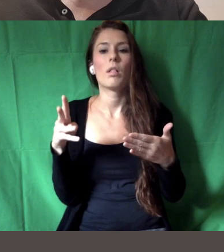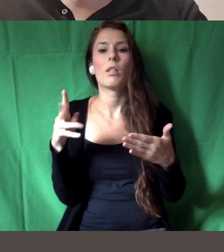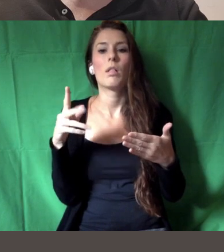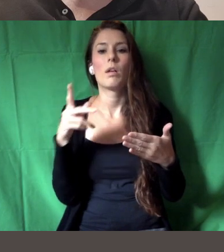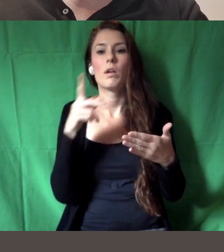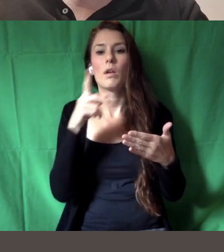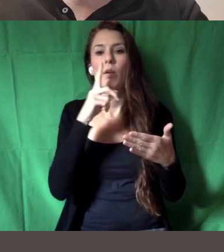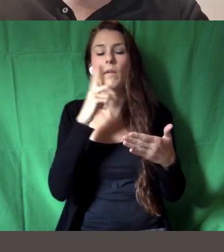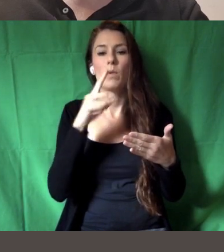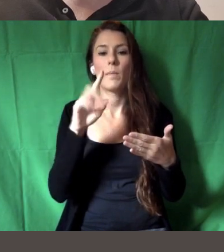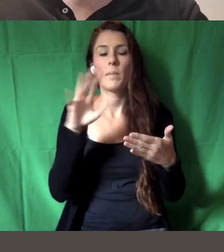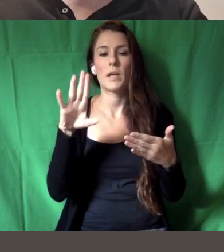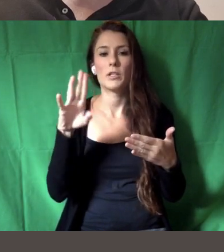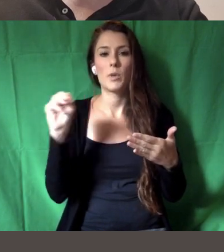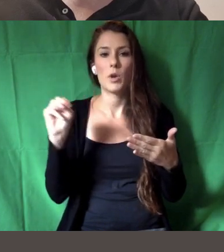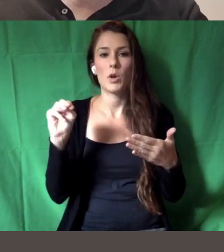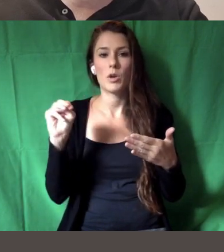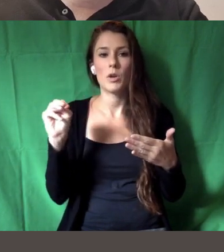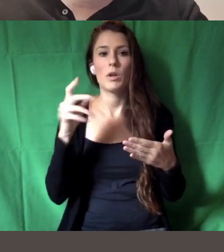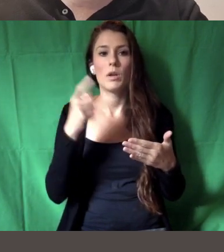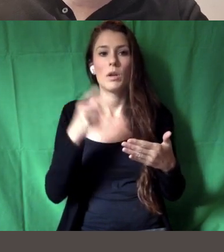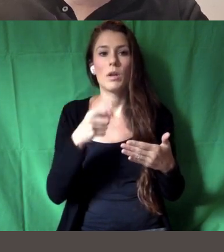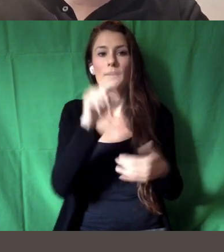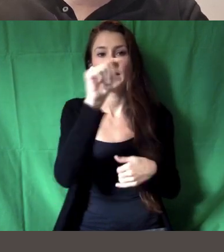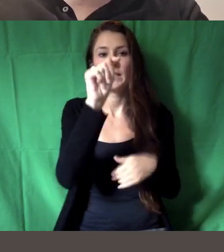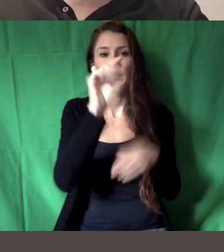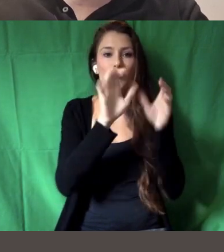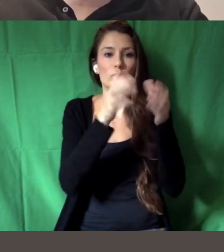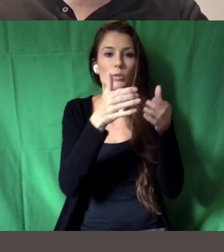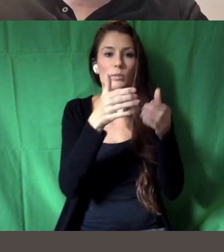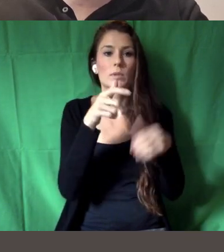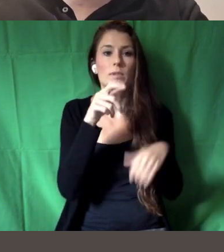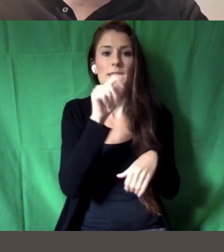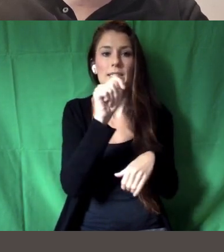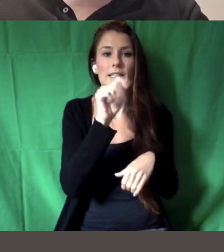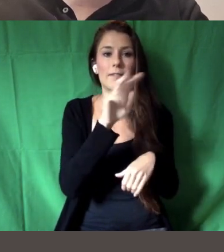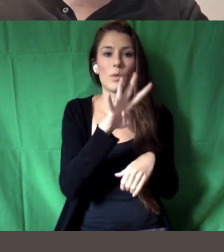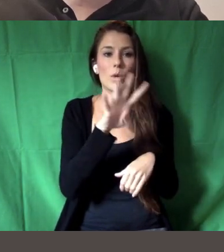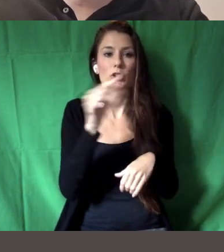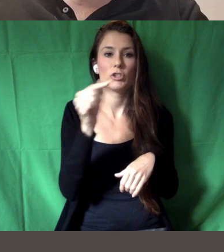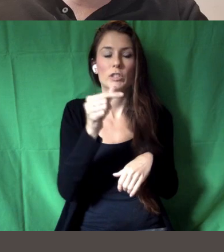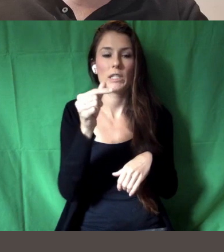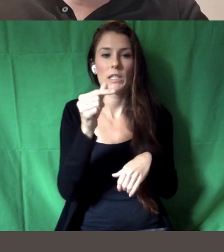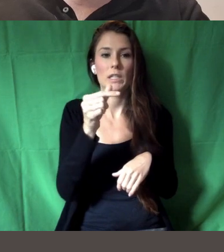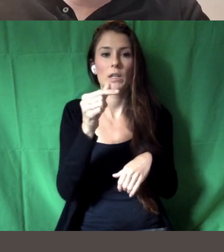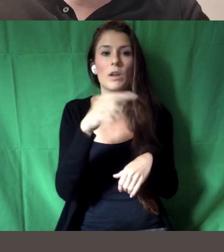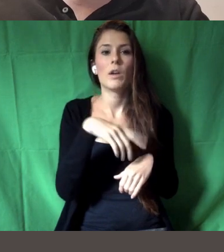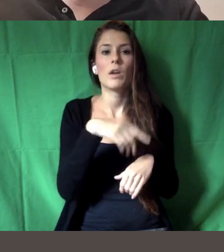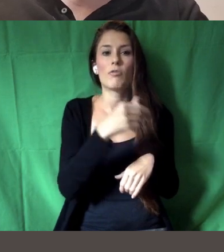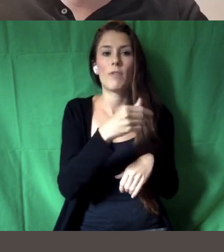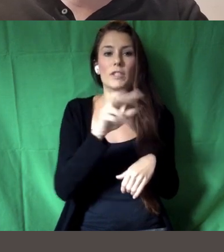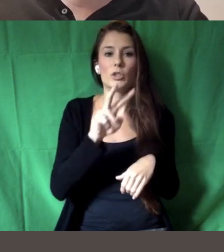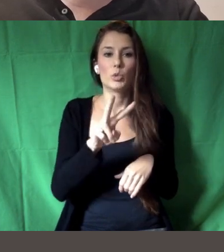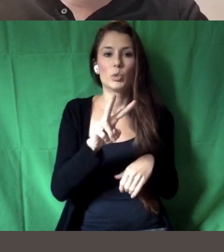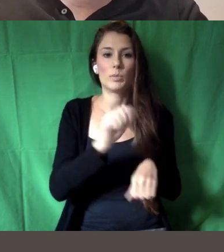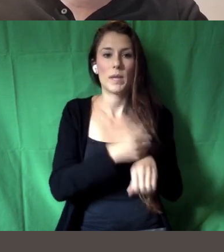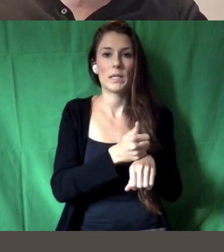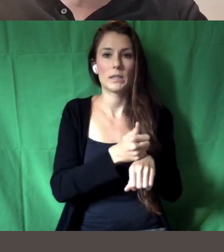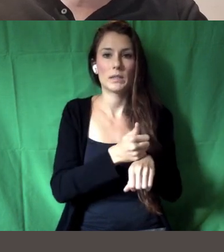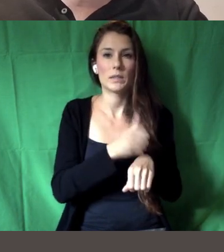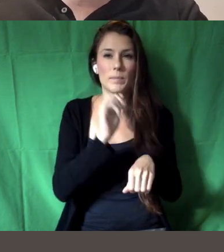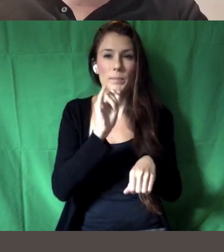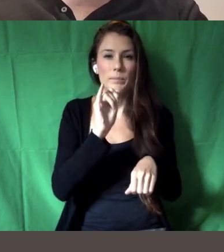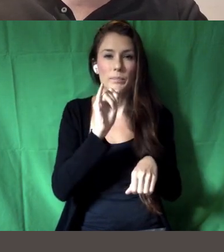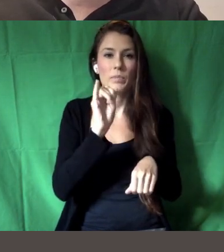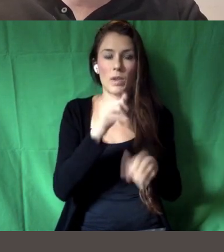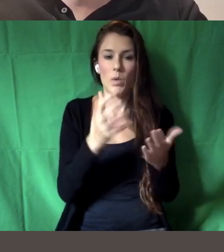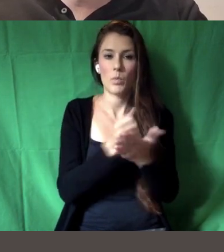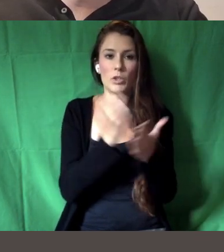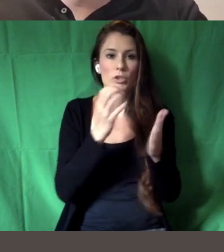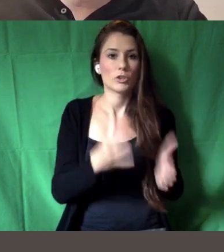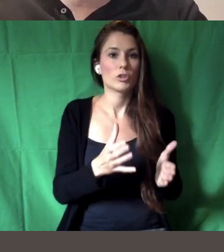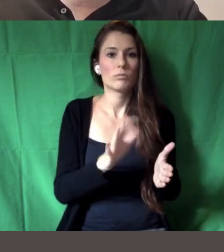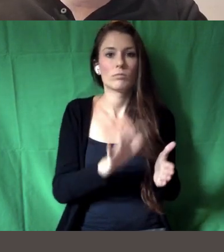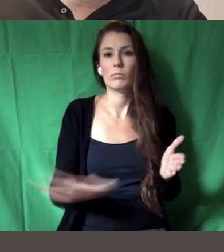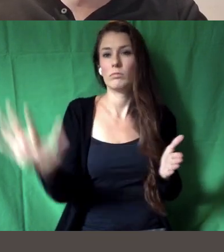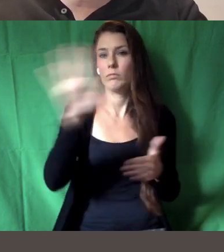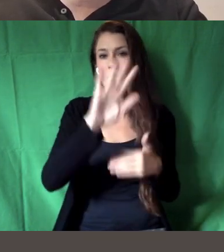in benchmarks. In T family, T4g, Graviton 2 based instance was a winner across all benchmarks.